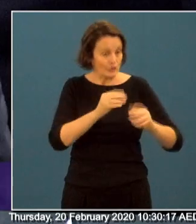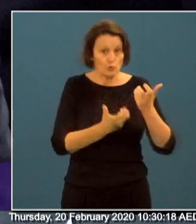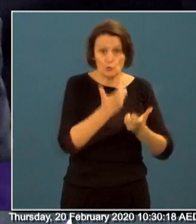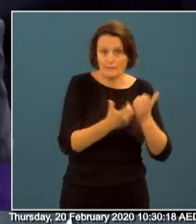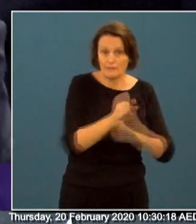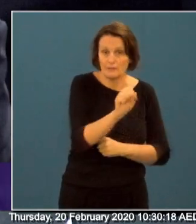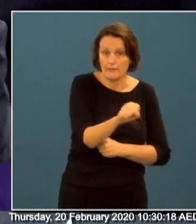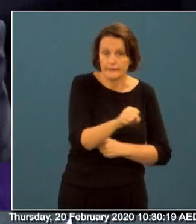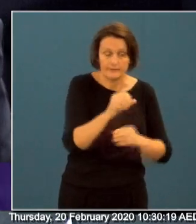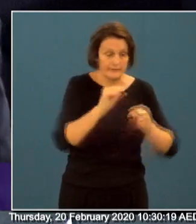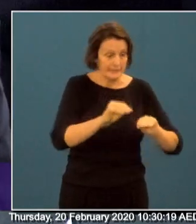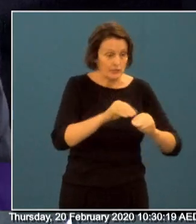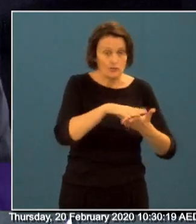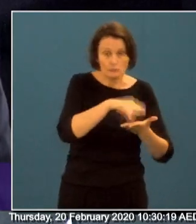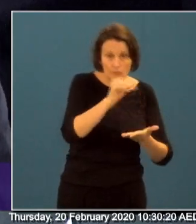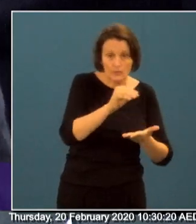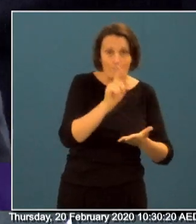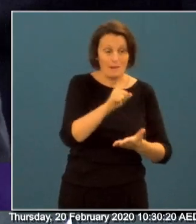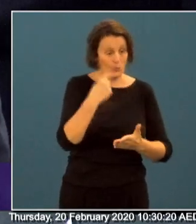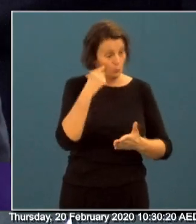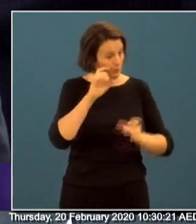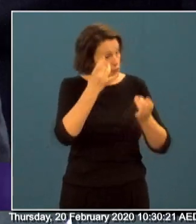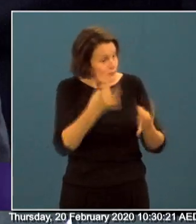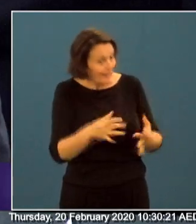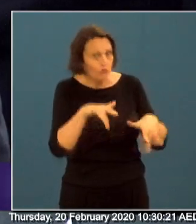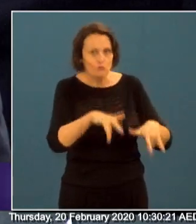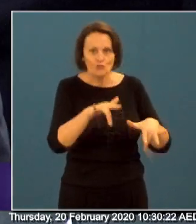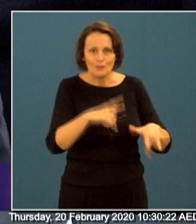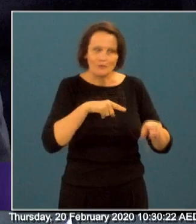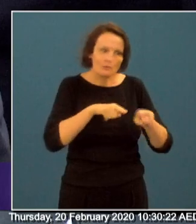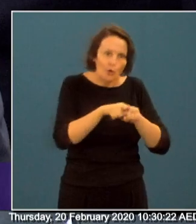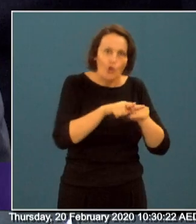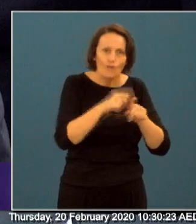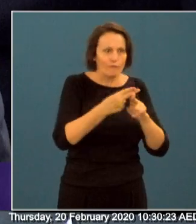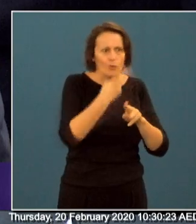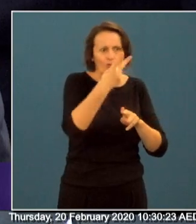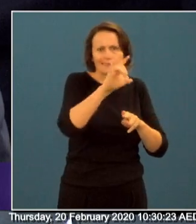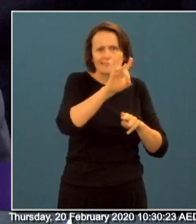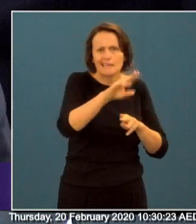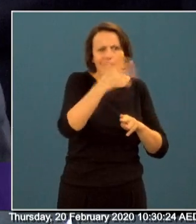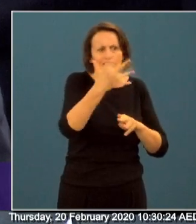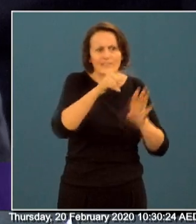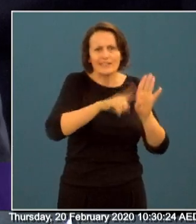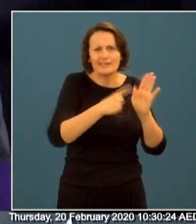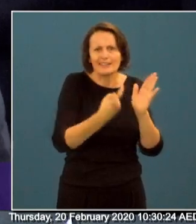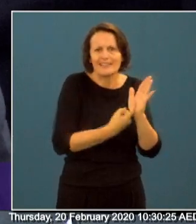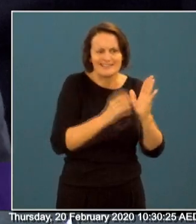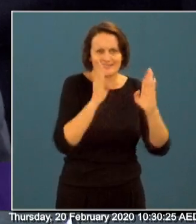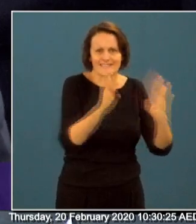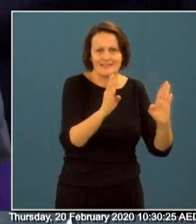but don't expect much to happen for a while. Whereas — and the two go very well together.